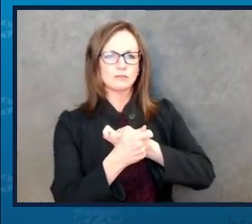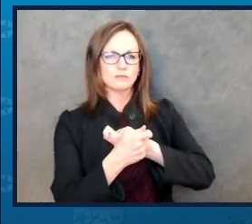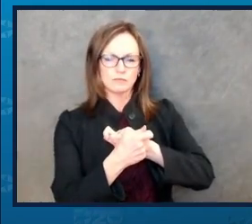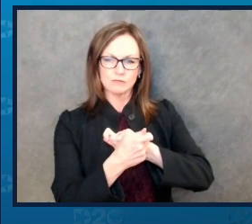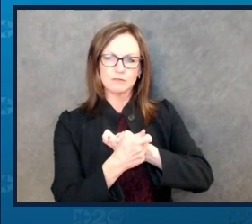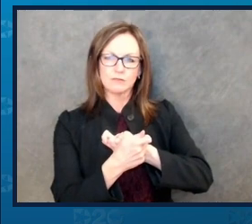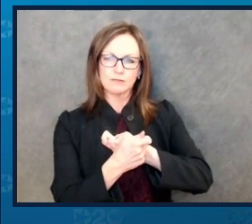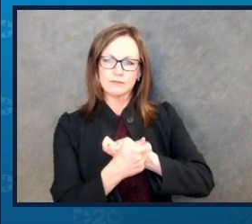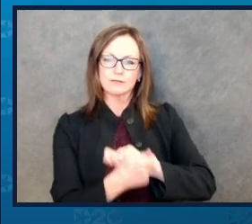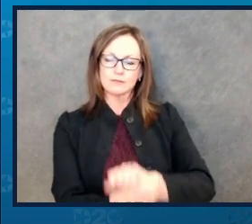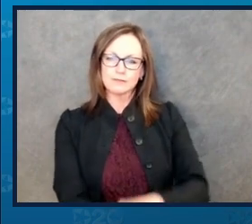RISE UP